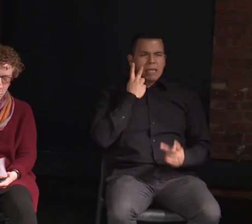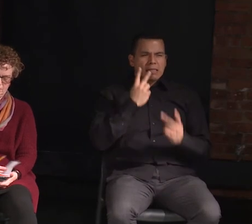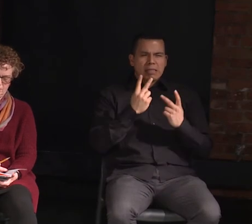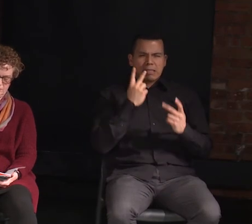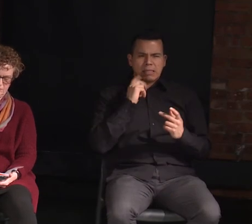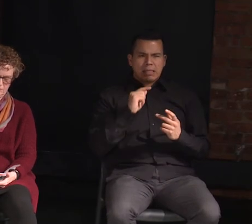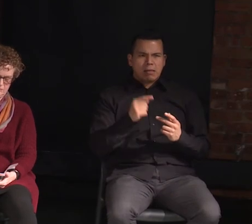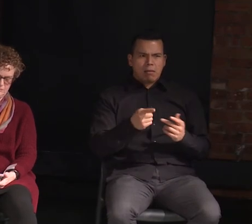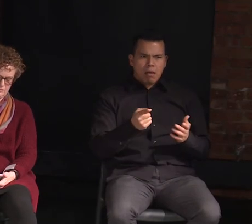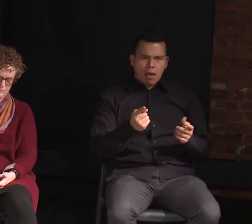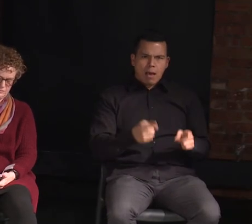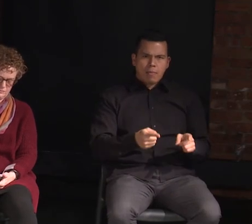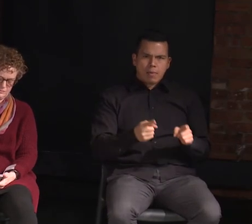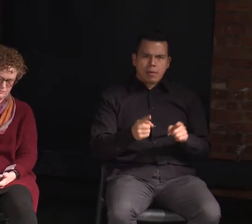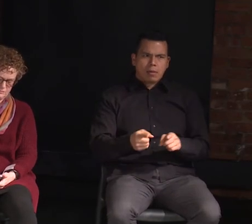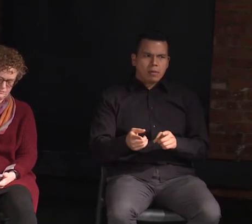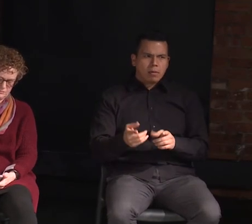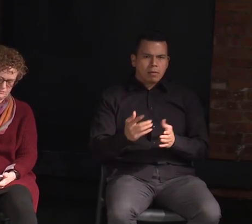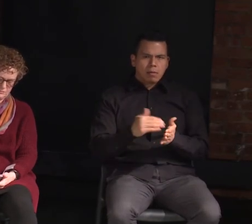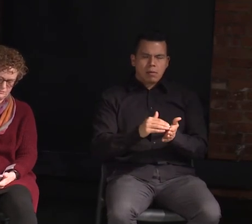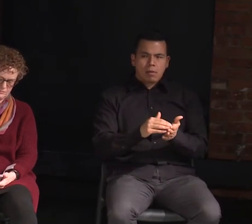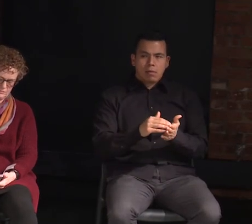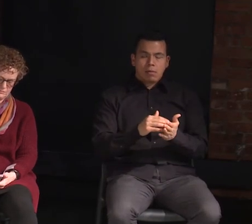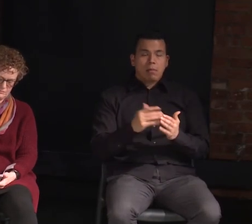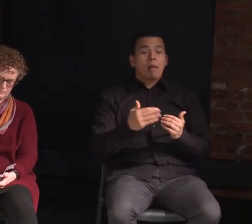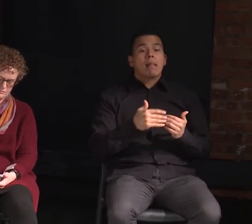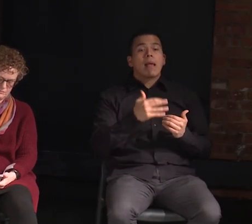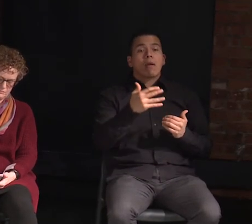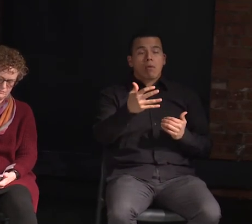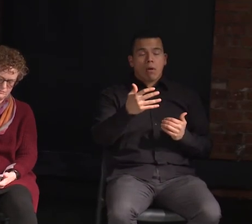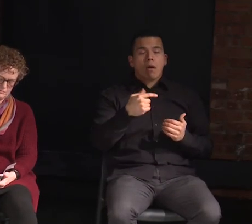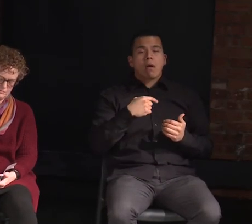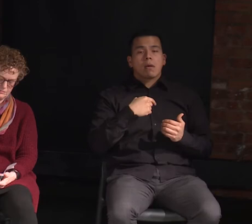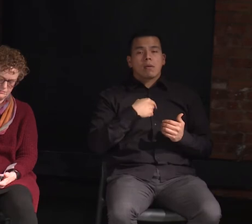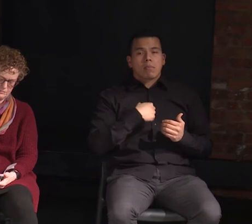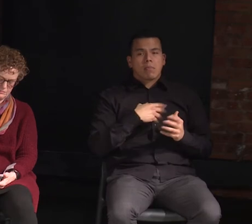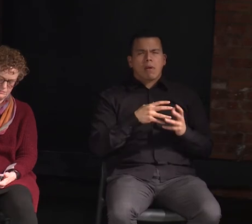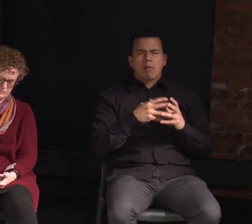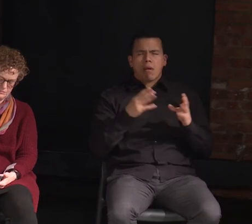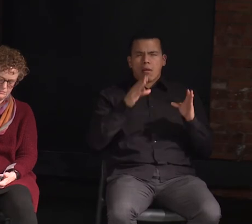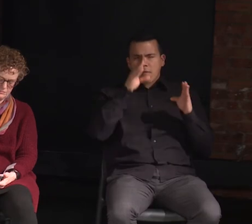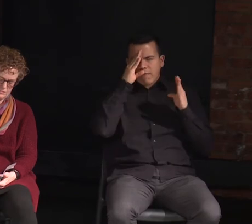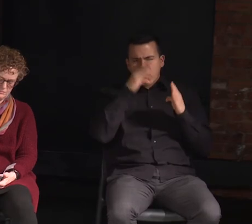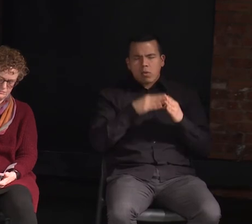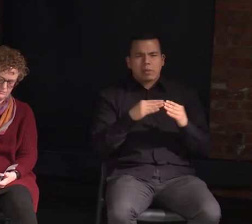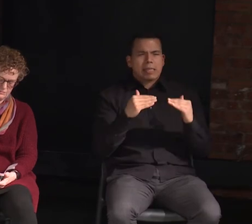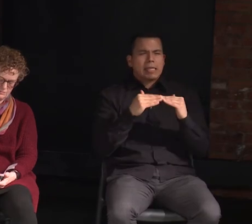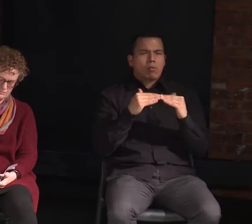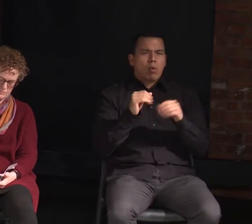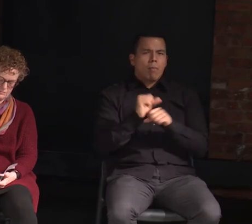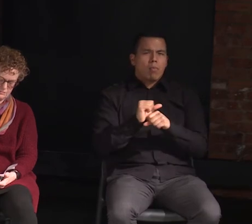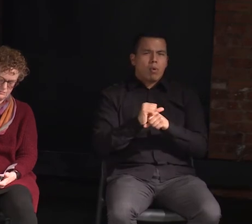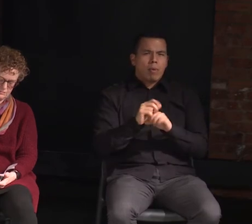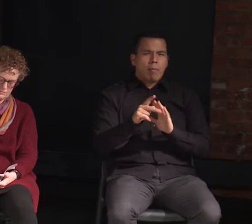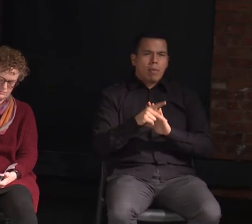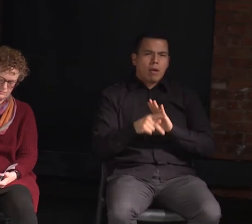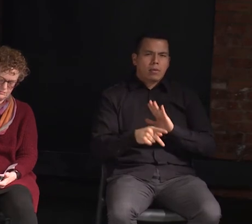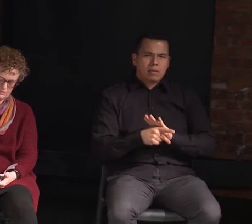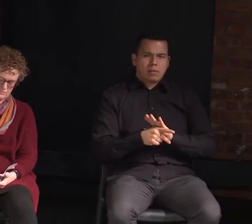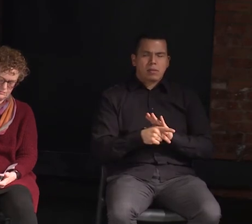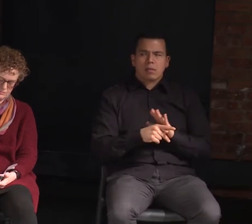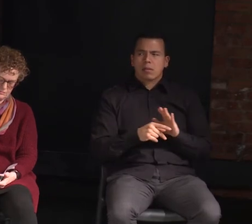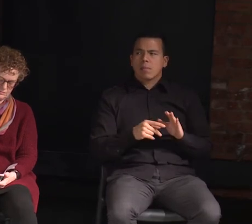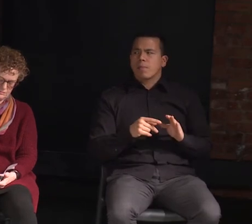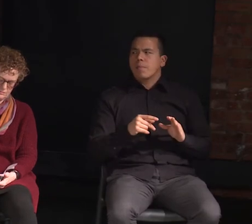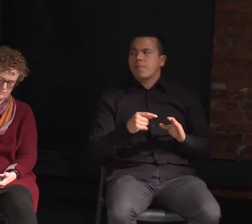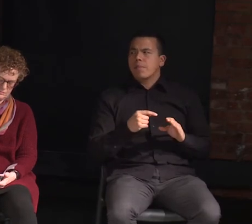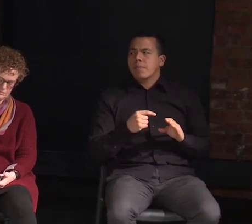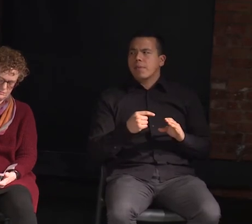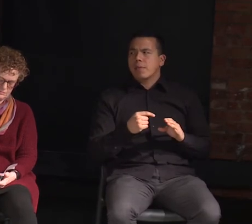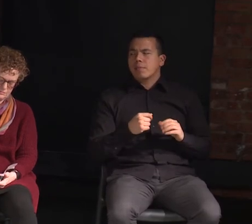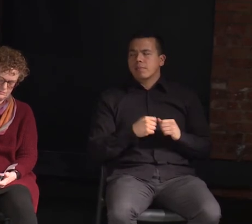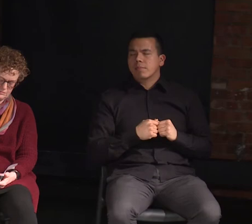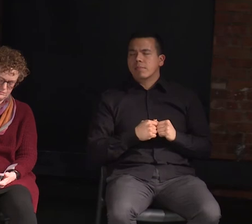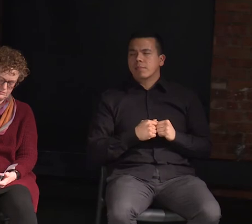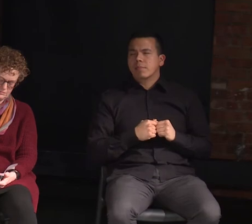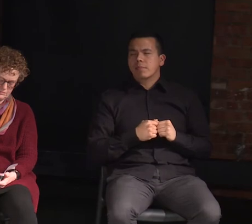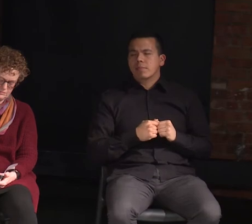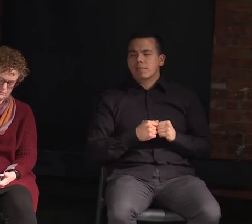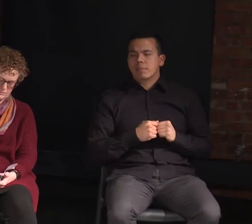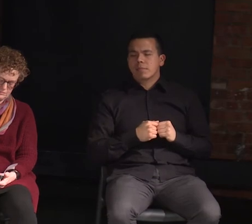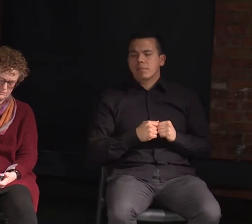Later, I did lots of work around Equal Employment policy, I helped lead that work at the state